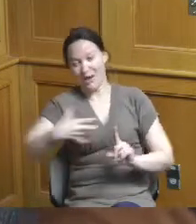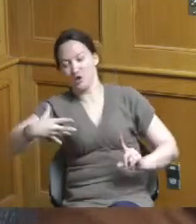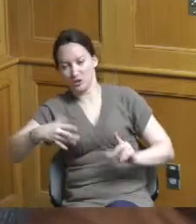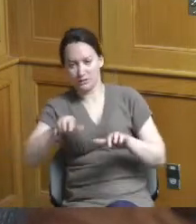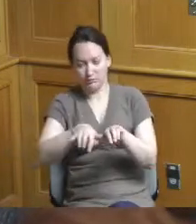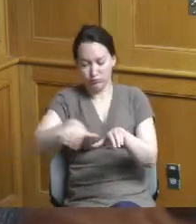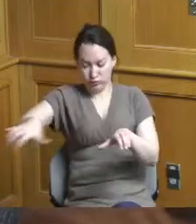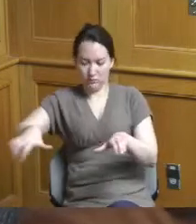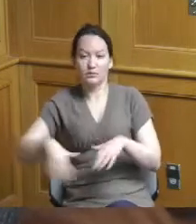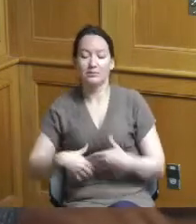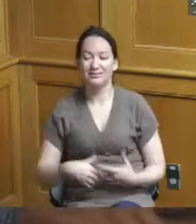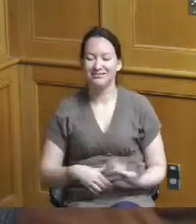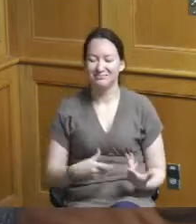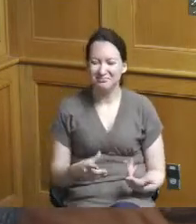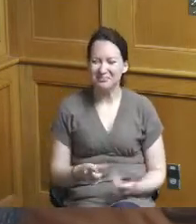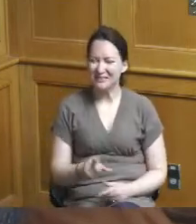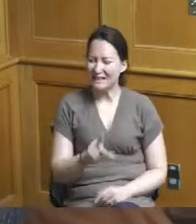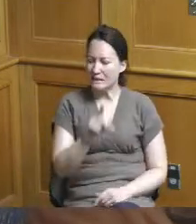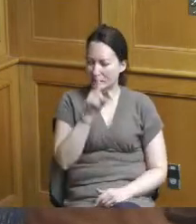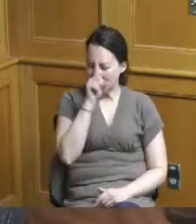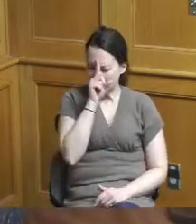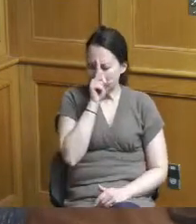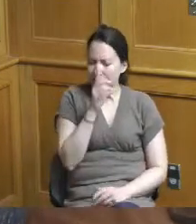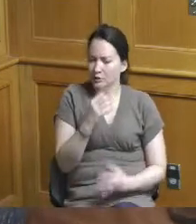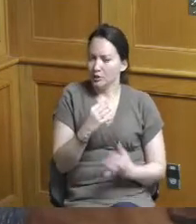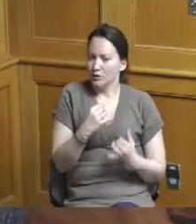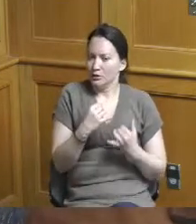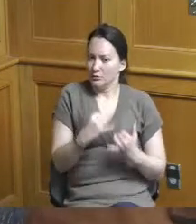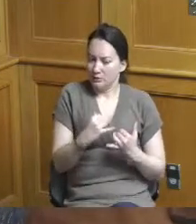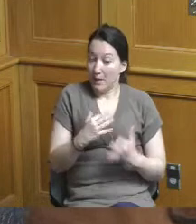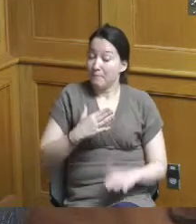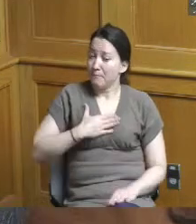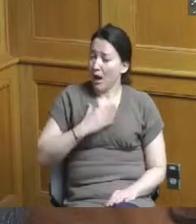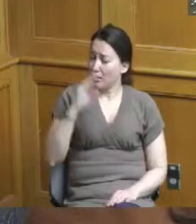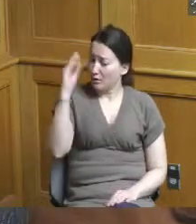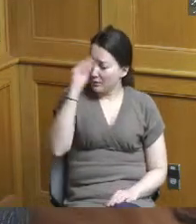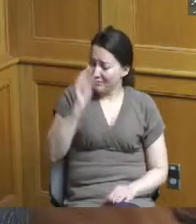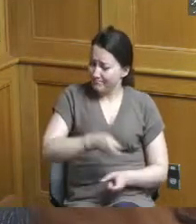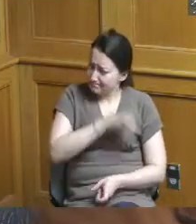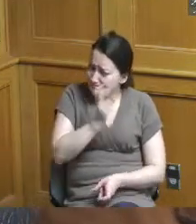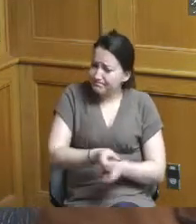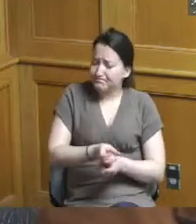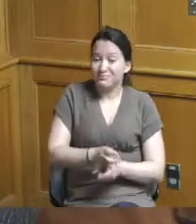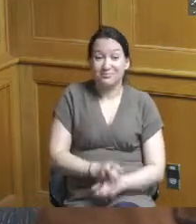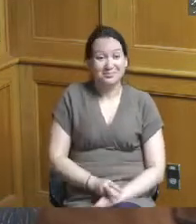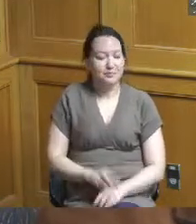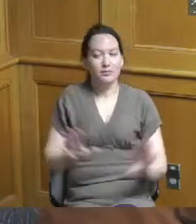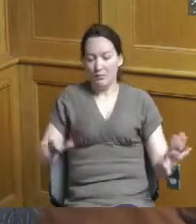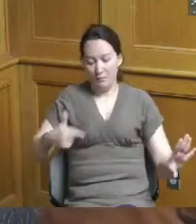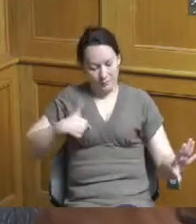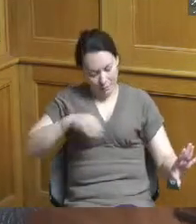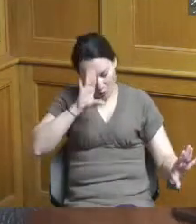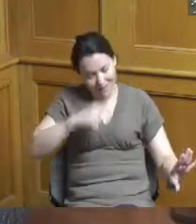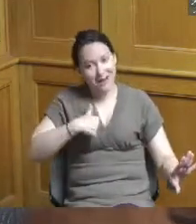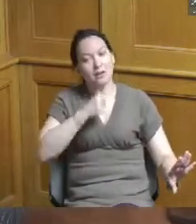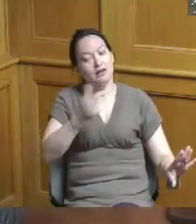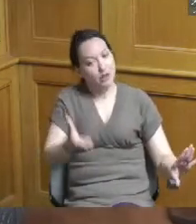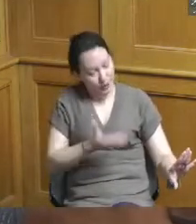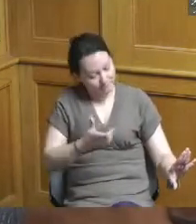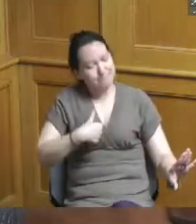I think it is very tough in my opinion to spend 30. I wasn't here I understand what you said